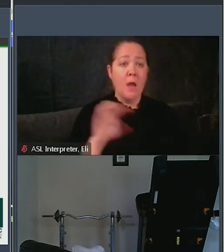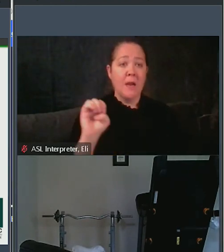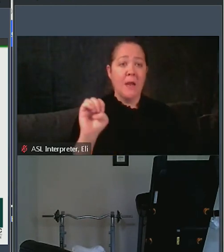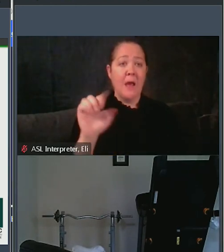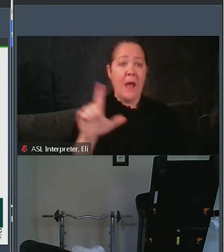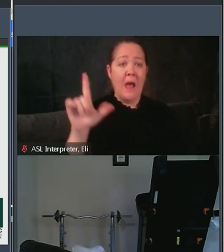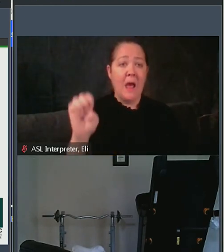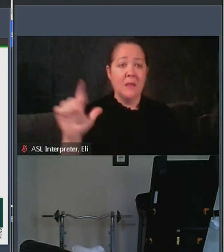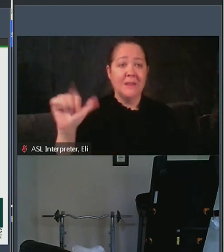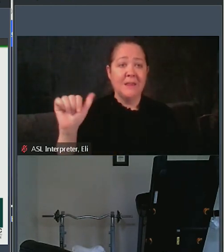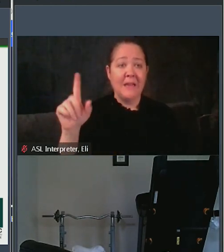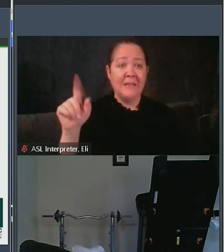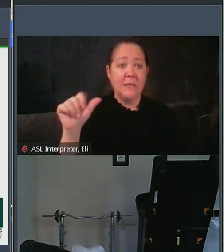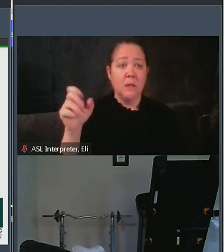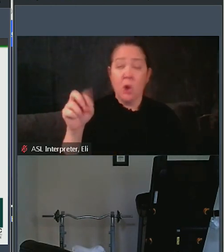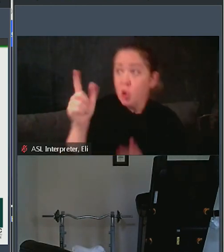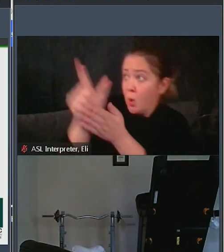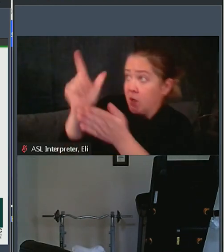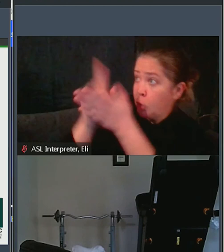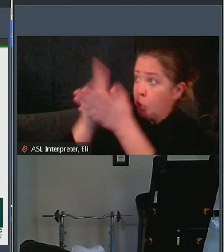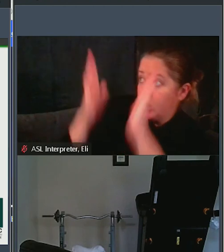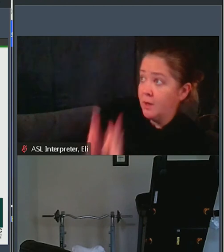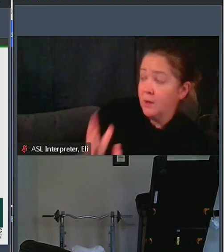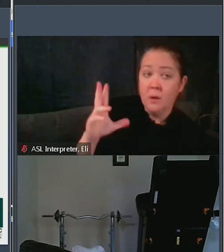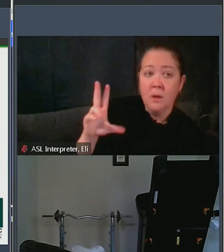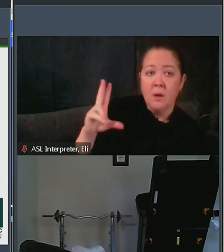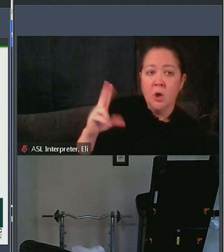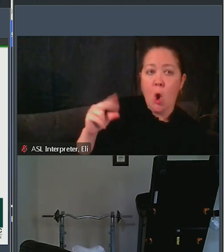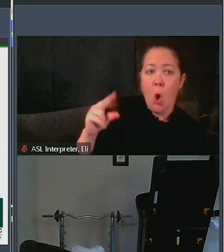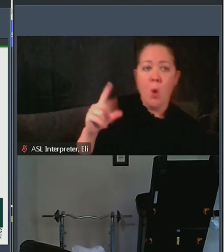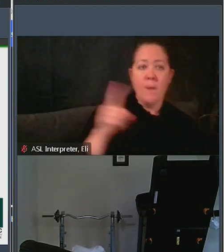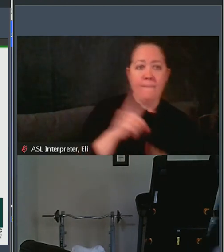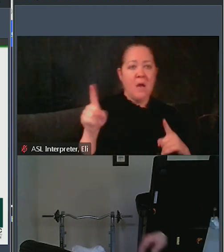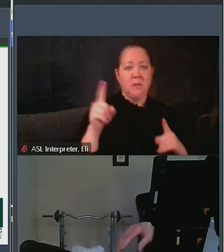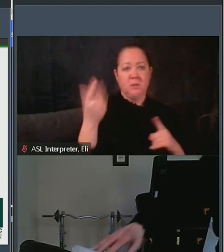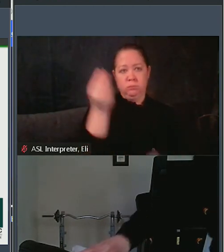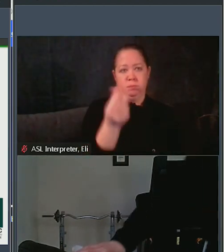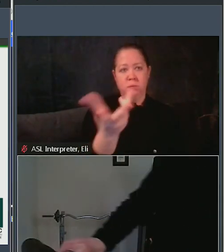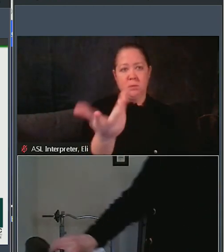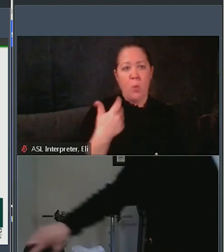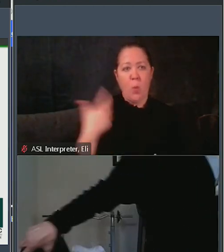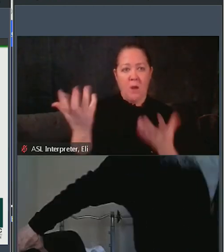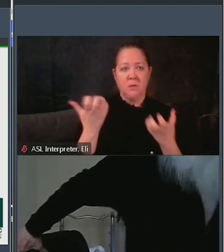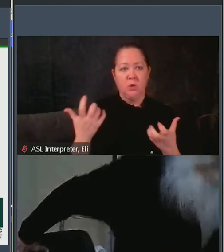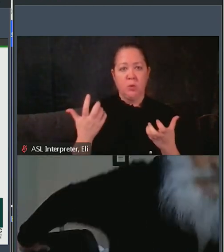Are you an attorney. No,she wanted to wait though. Okay. I can't have you speak for her,